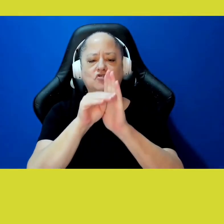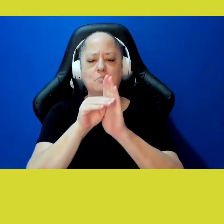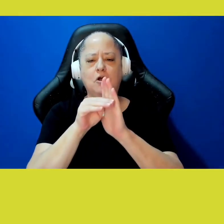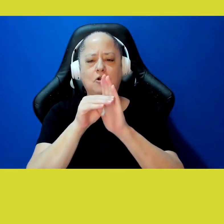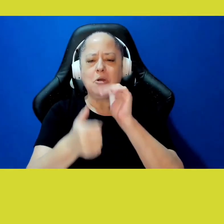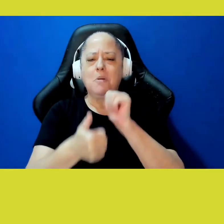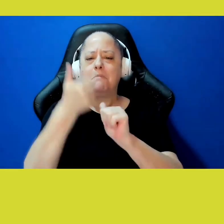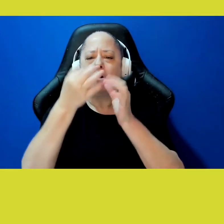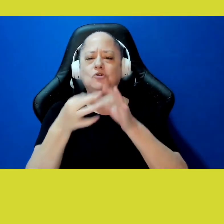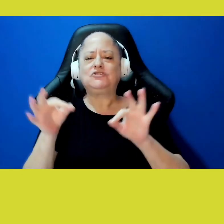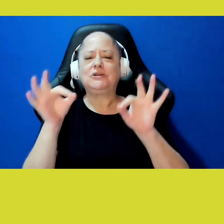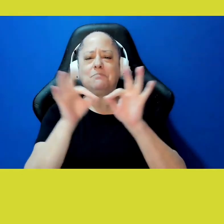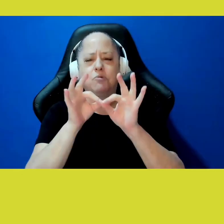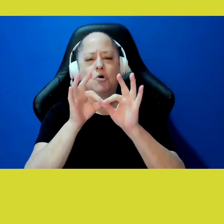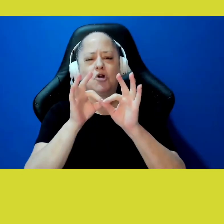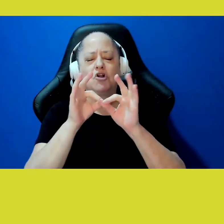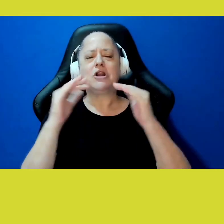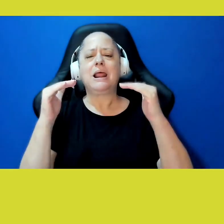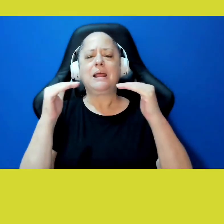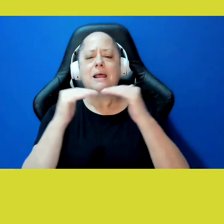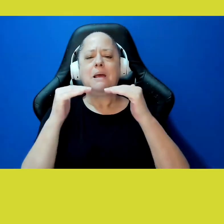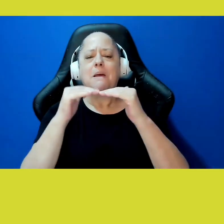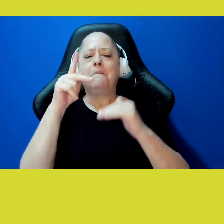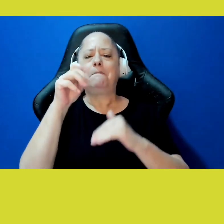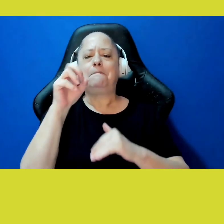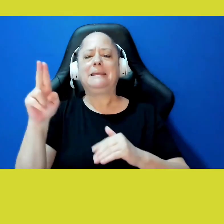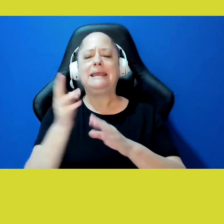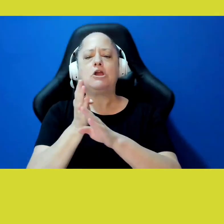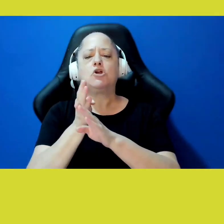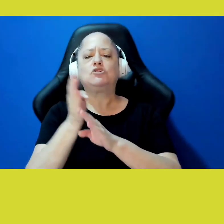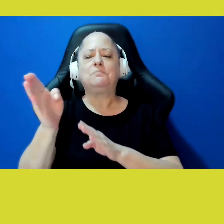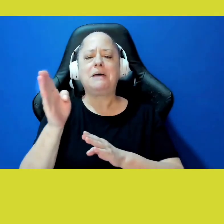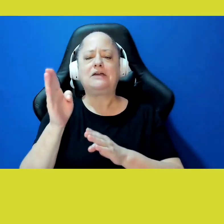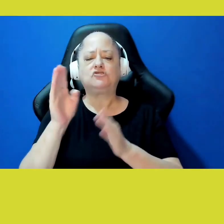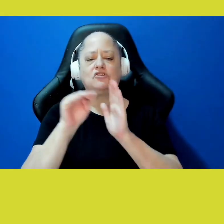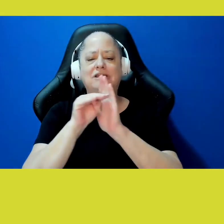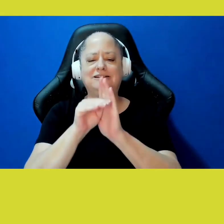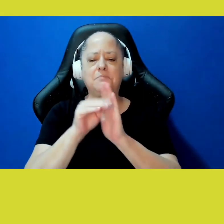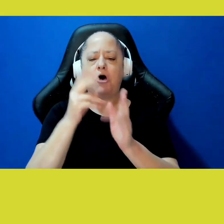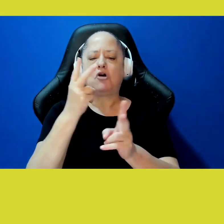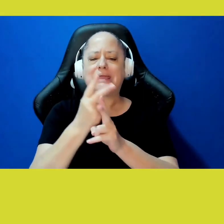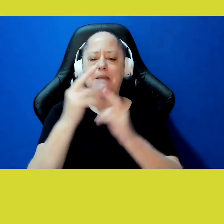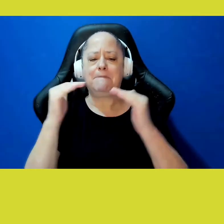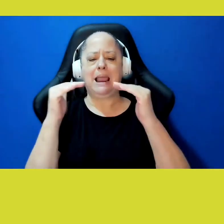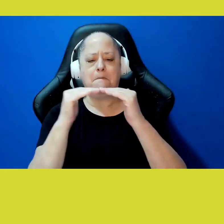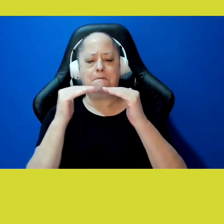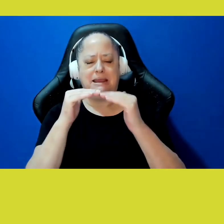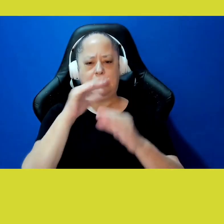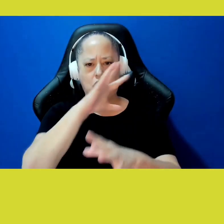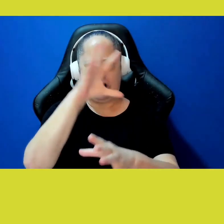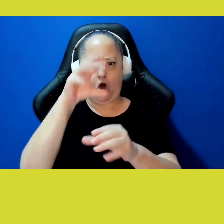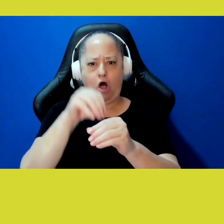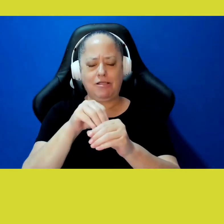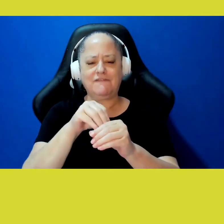begins first is the peer specialist model. So keeping a peer in all of this is the most important and advocating